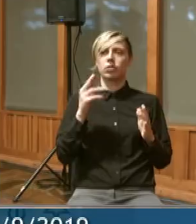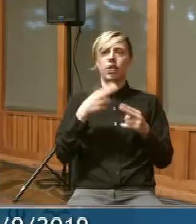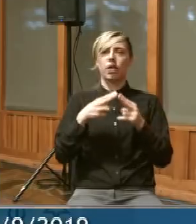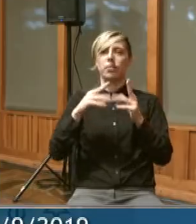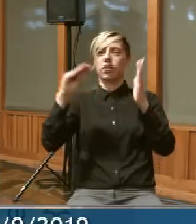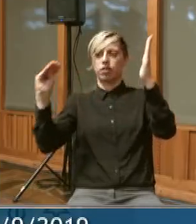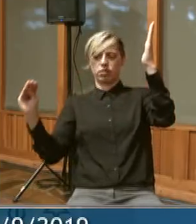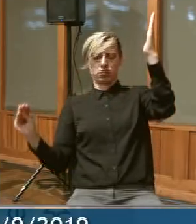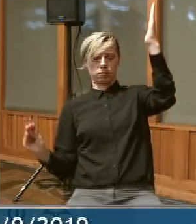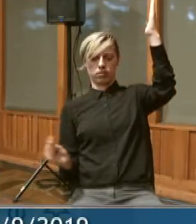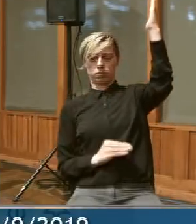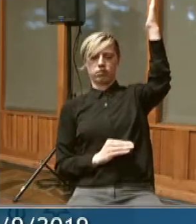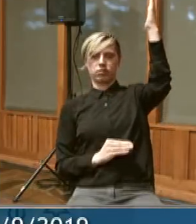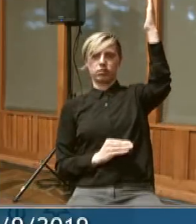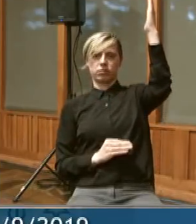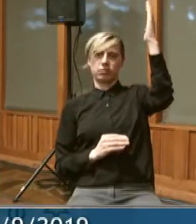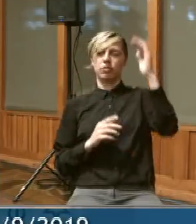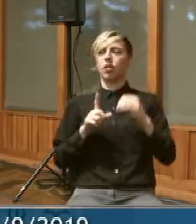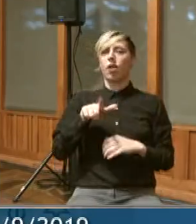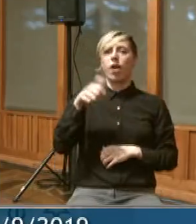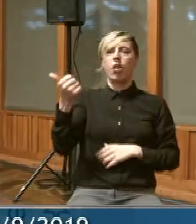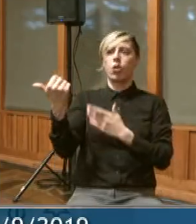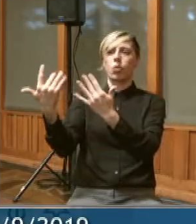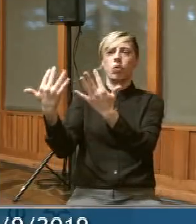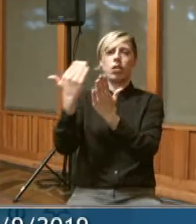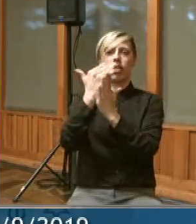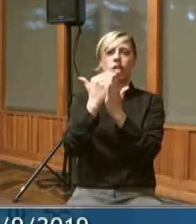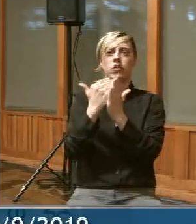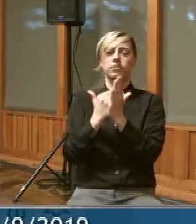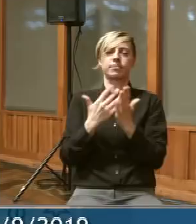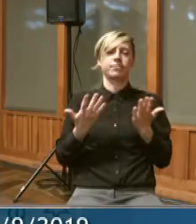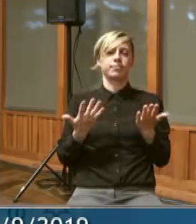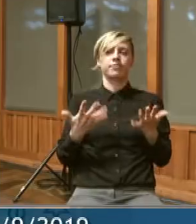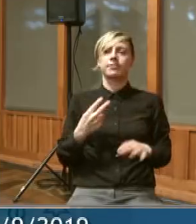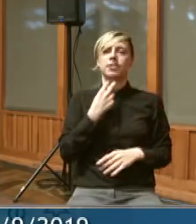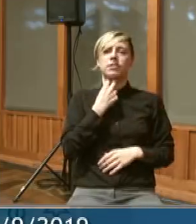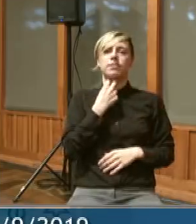THE THEIR CHILDREN. NOW PARENTS WILL HAVE TO PUT THEIR NAMES ON OTHER NEIGHBORHOOD SCHOOL WAITING